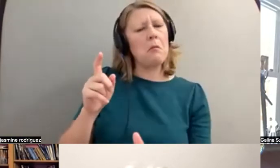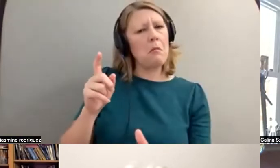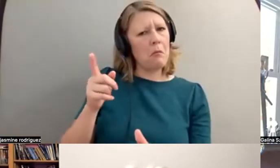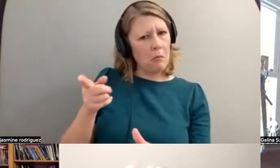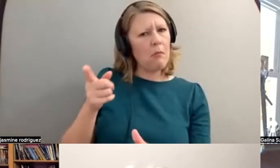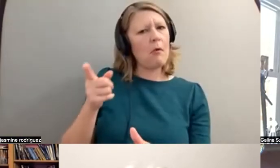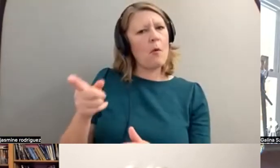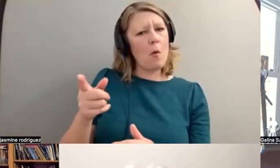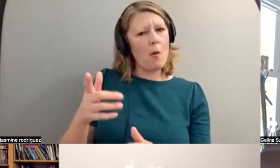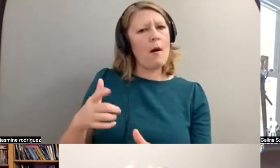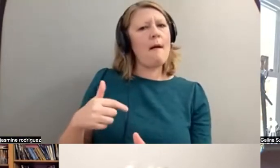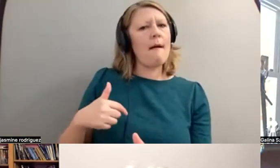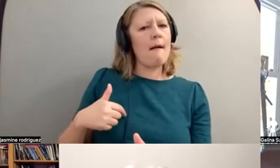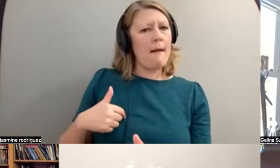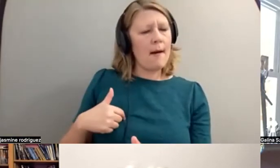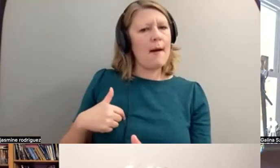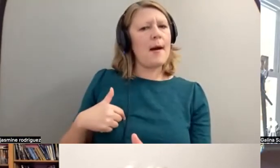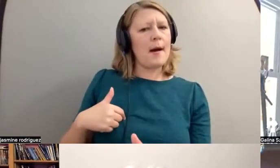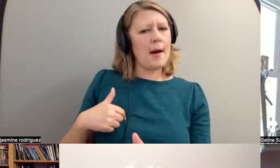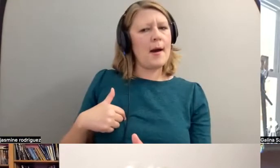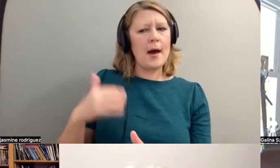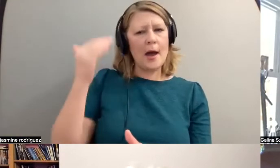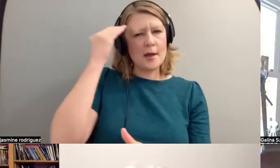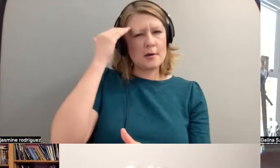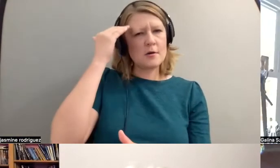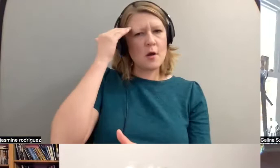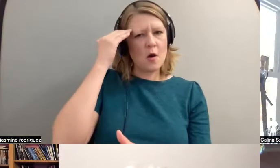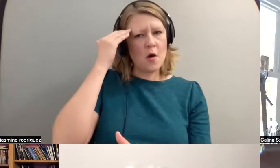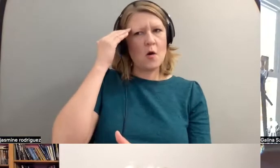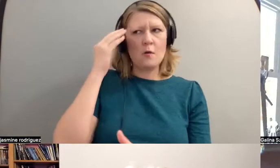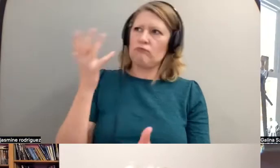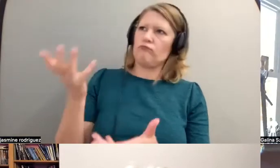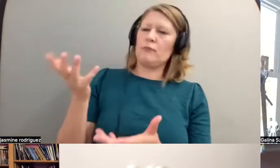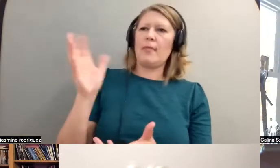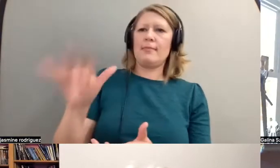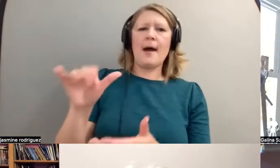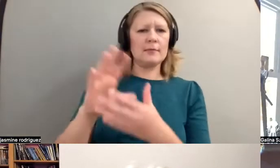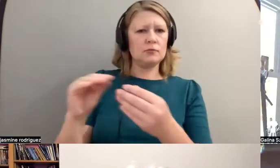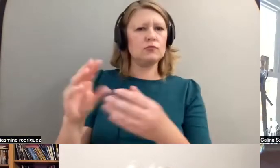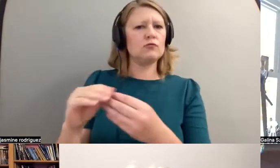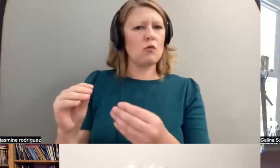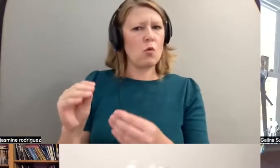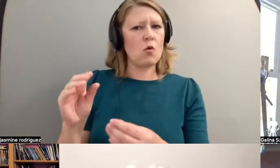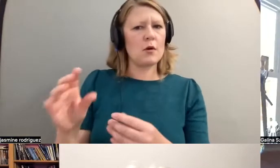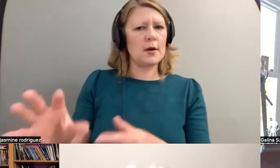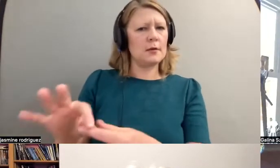I recognize something in my own life experience, my own emotions.